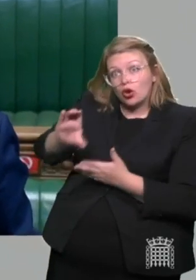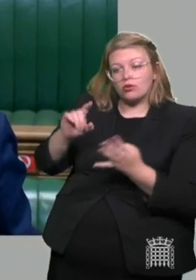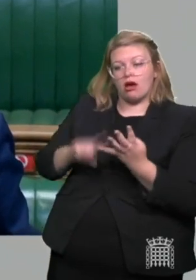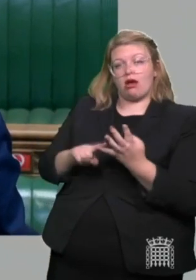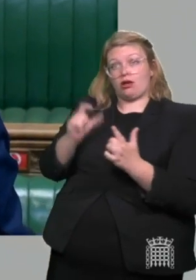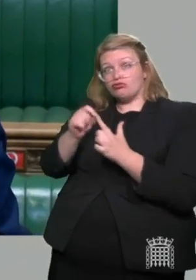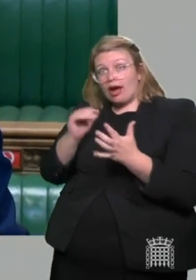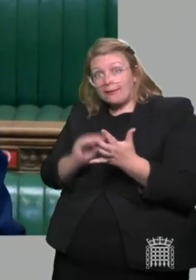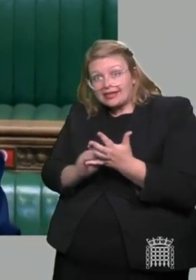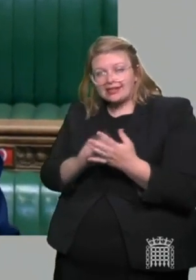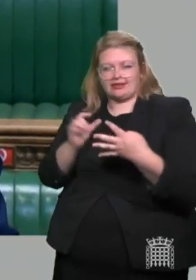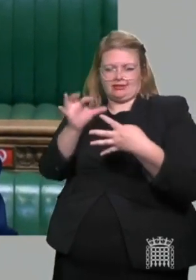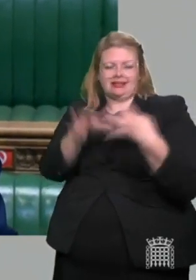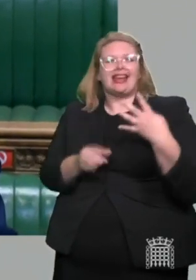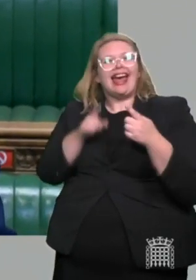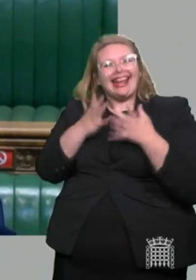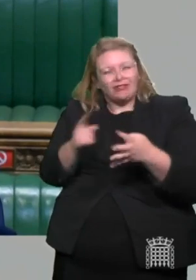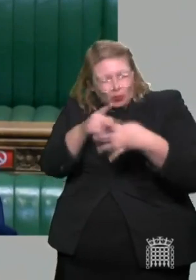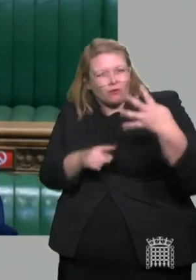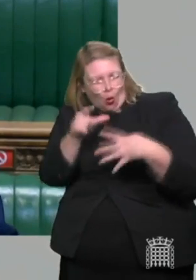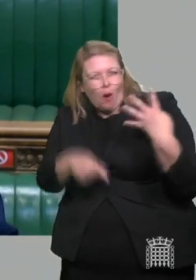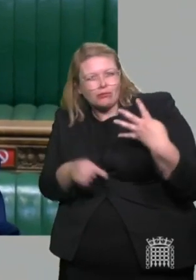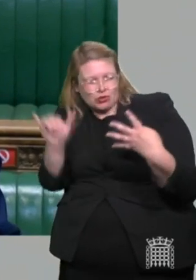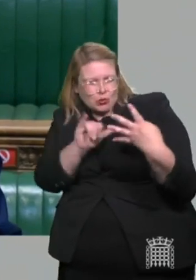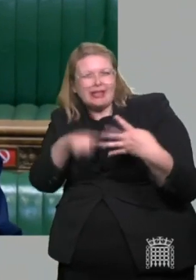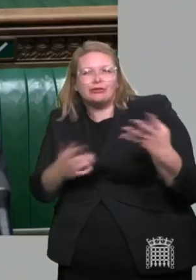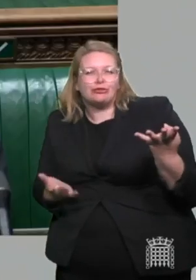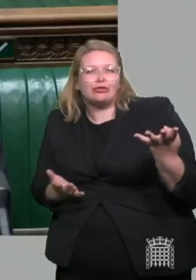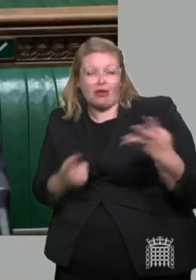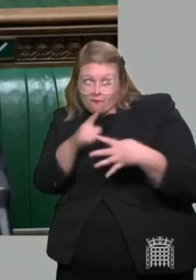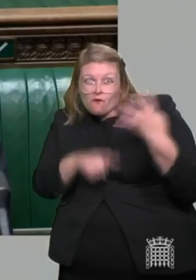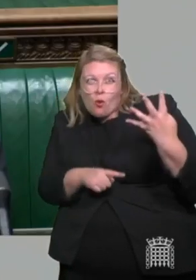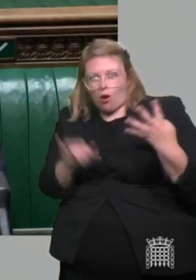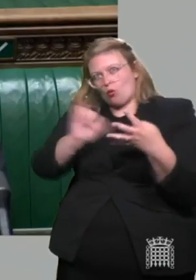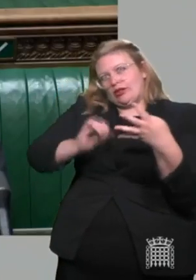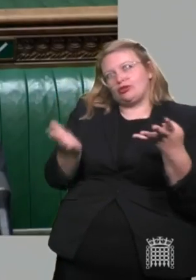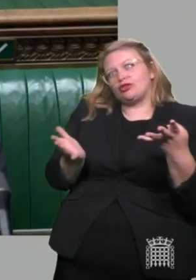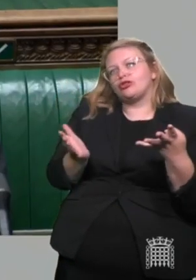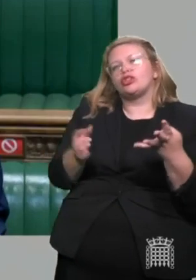Minister—it is now multiple choice. There are only four options. It should be easier than finding the